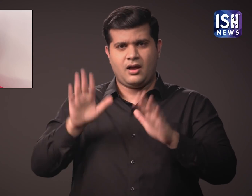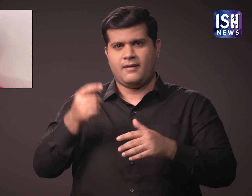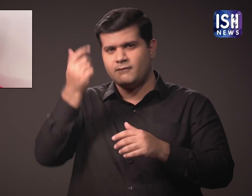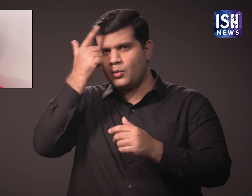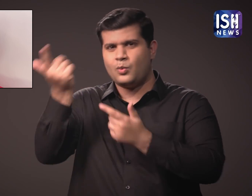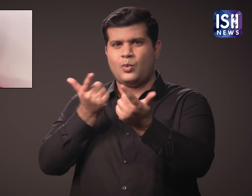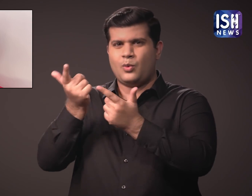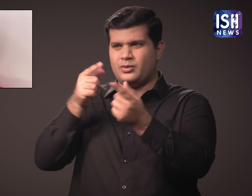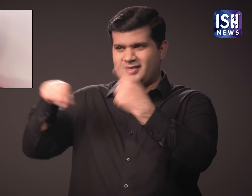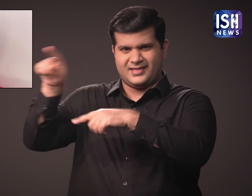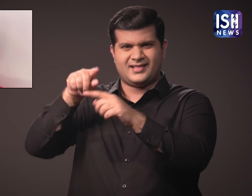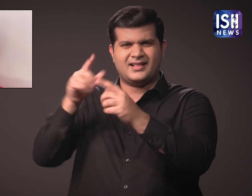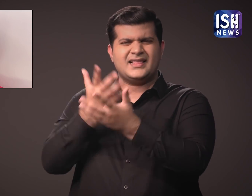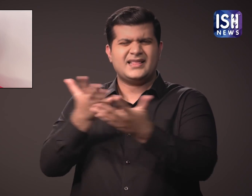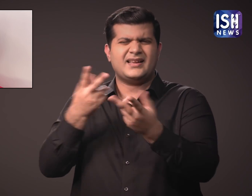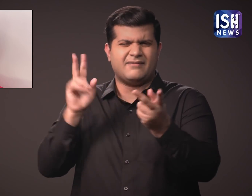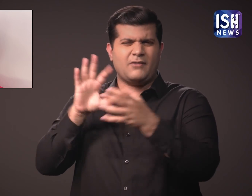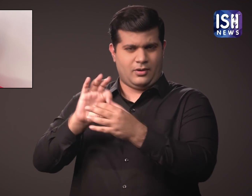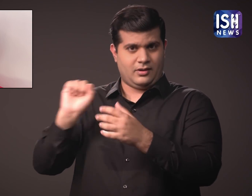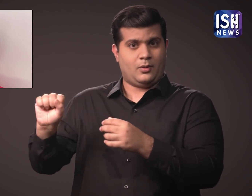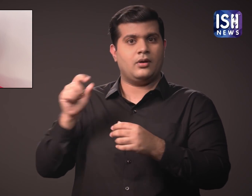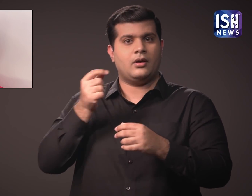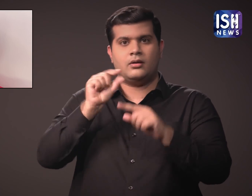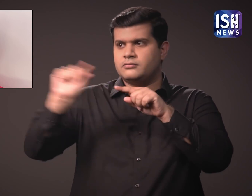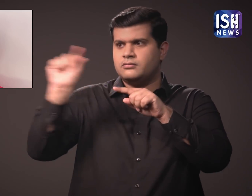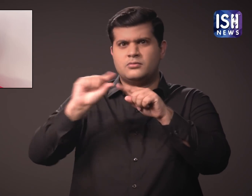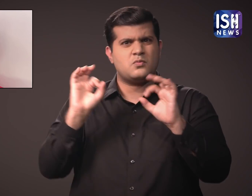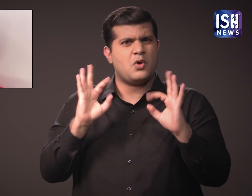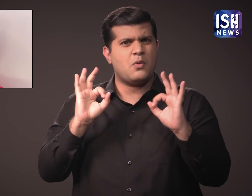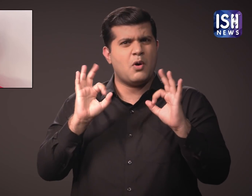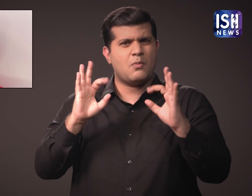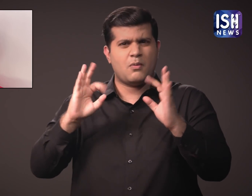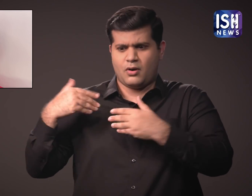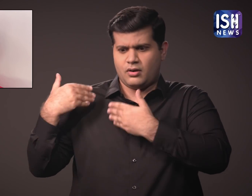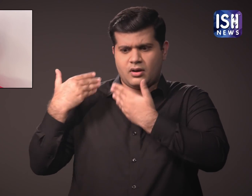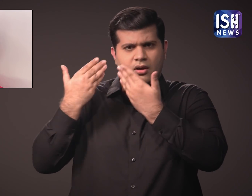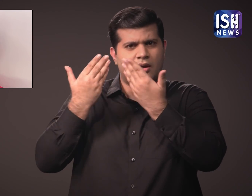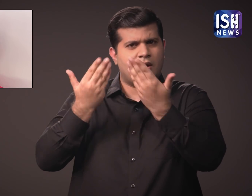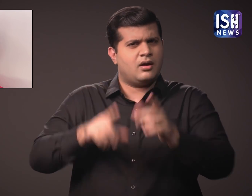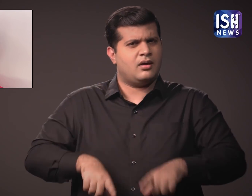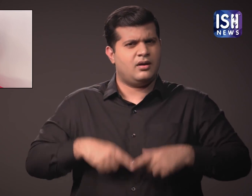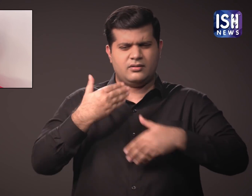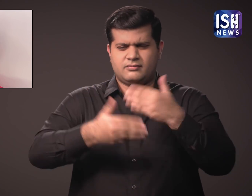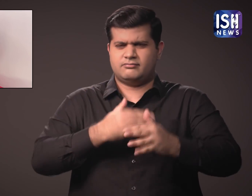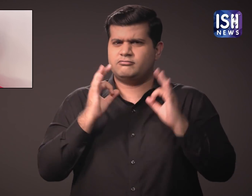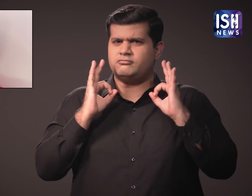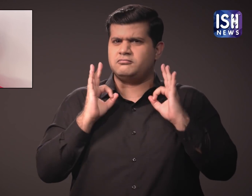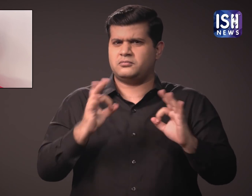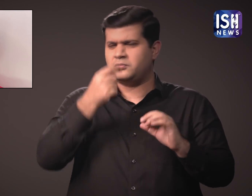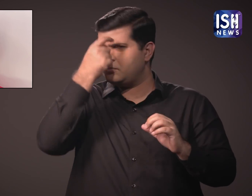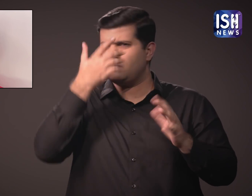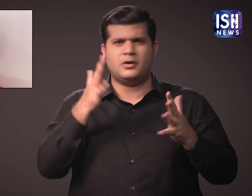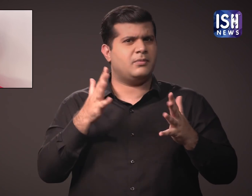He had taken many loans and was paying their EMIs consistently.